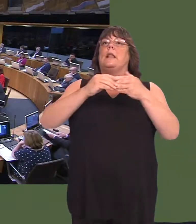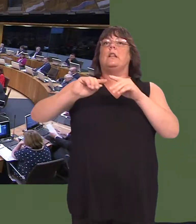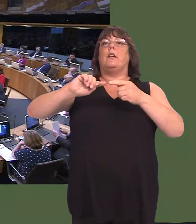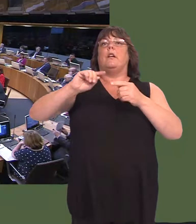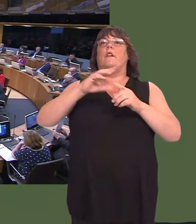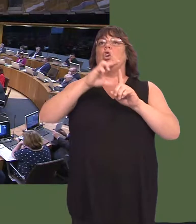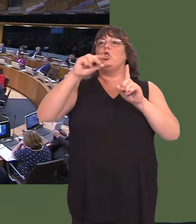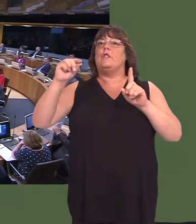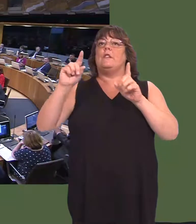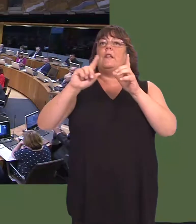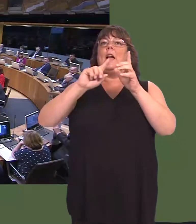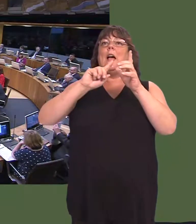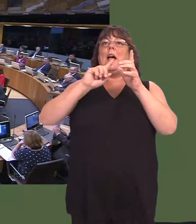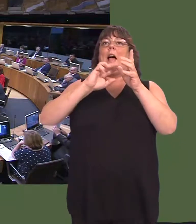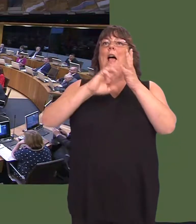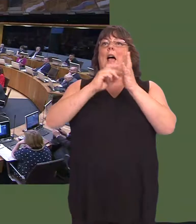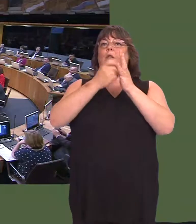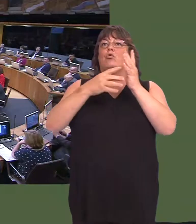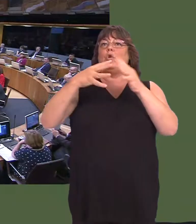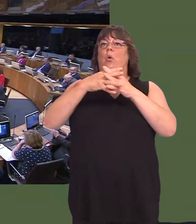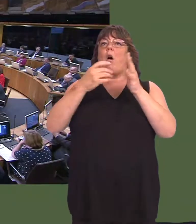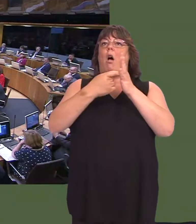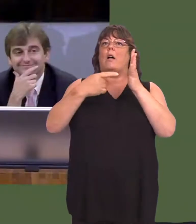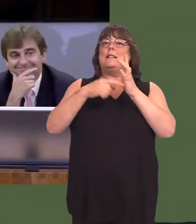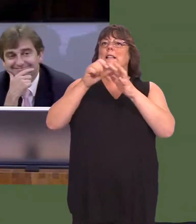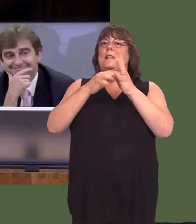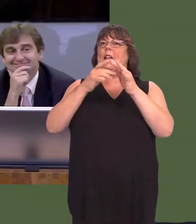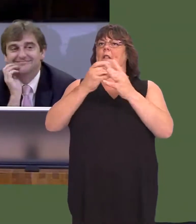Davies. Andrew R.T. Davies: I feel as if Iím intruding on a bit of a domestic here, and weíre seeing the